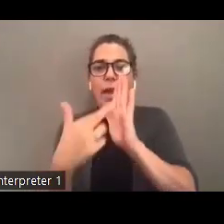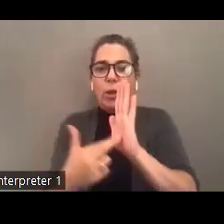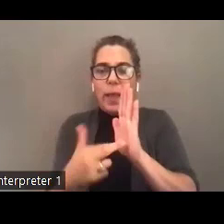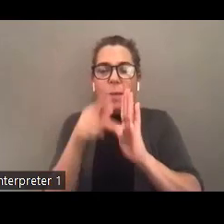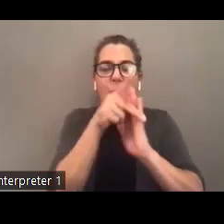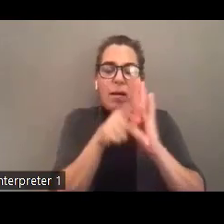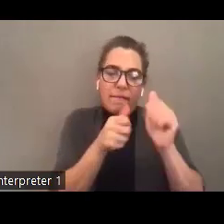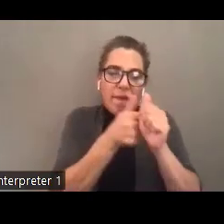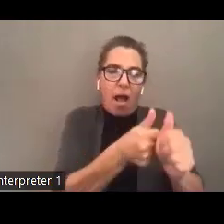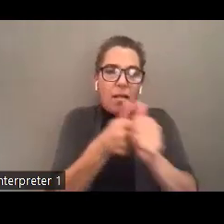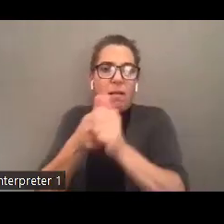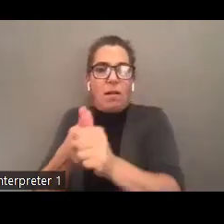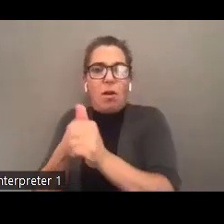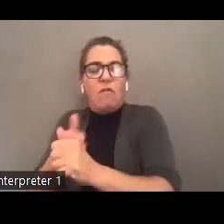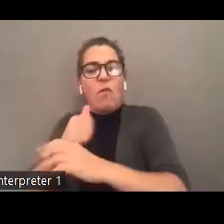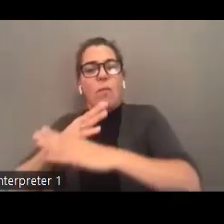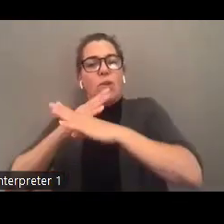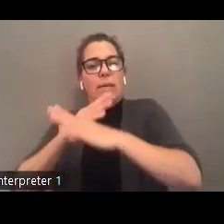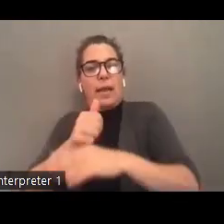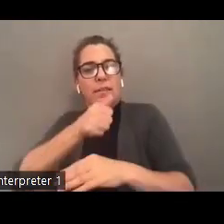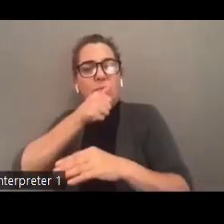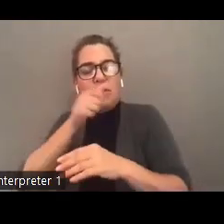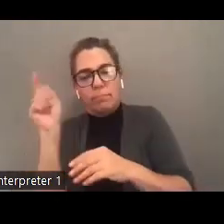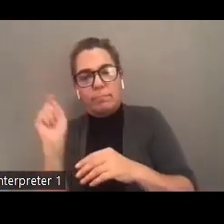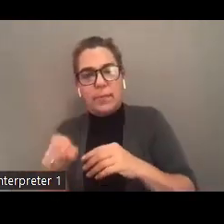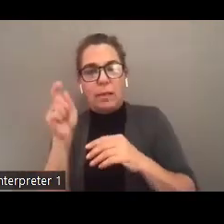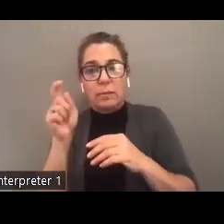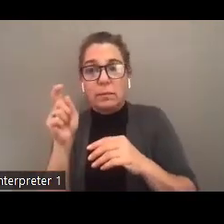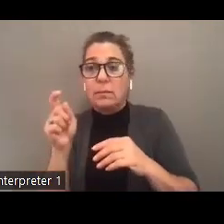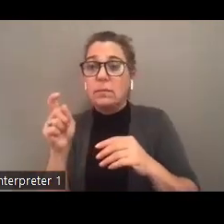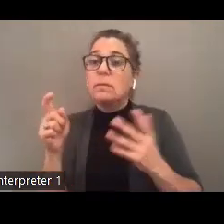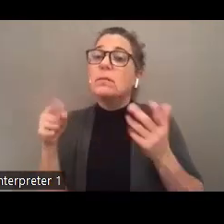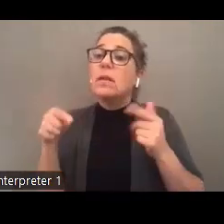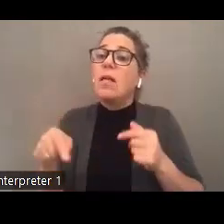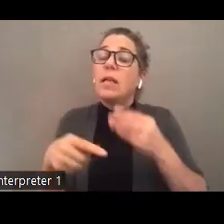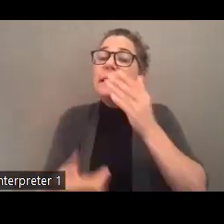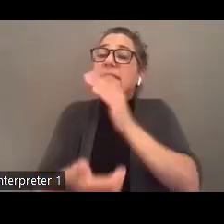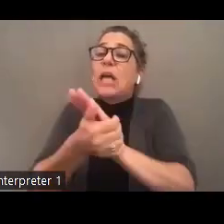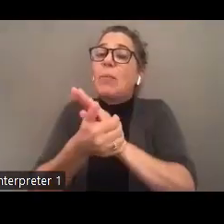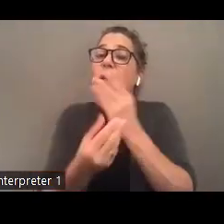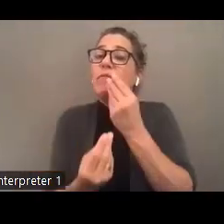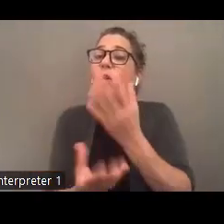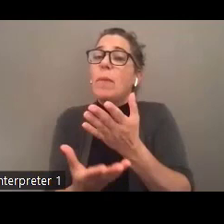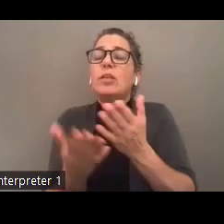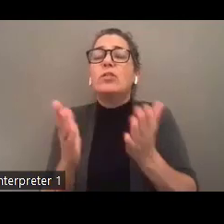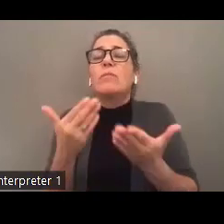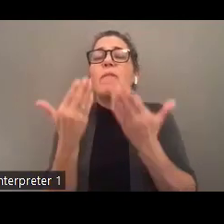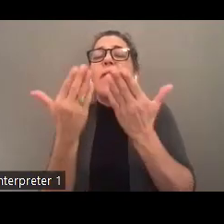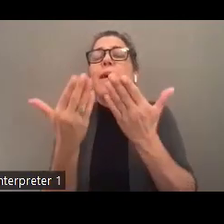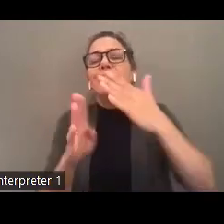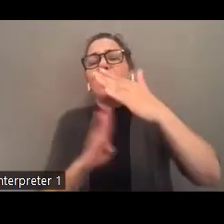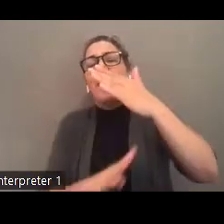related to protecting privacy. Rather, the supplemental information provides a basic framework